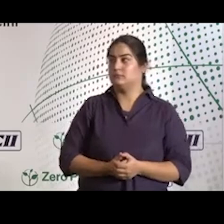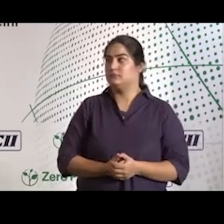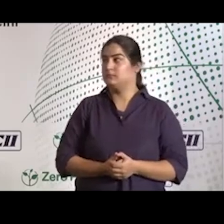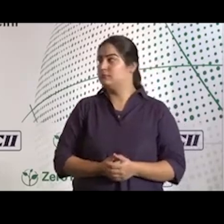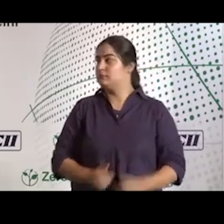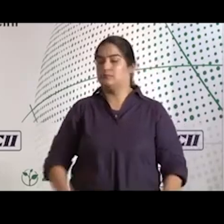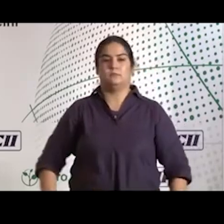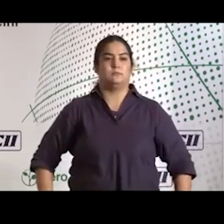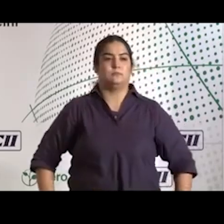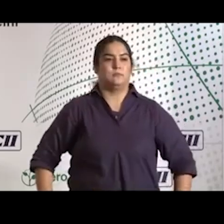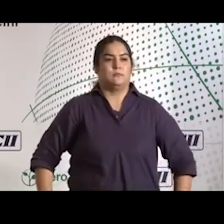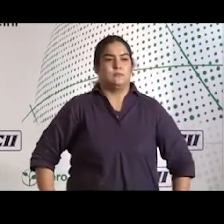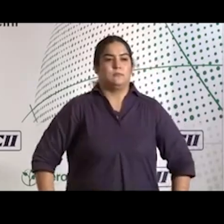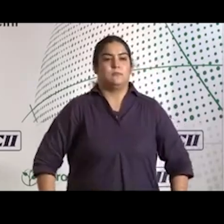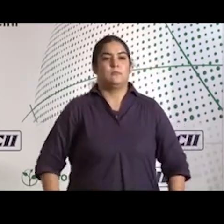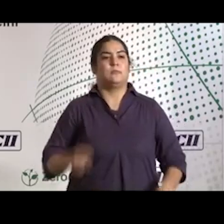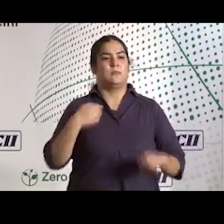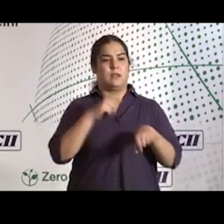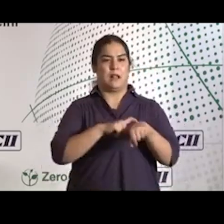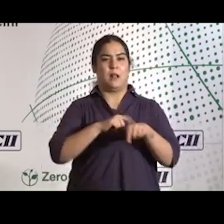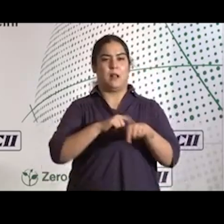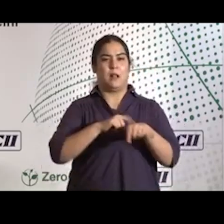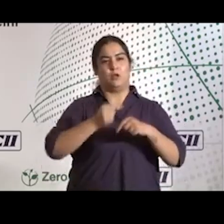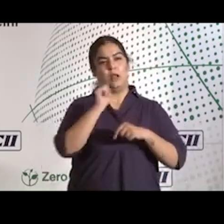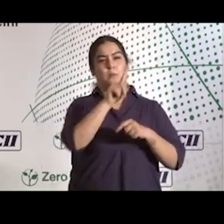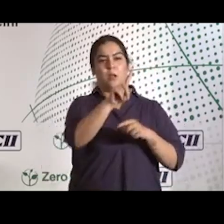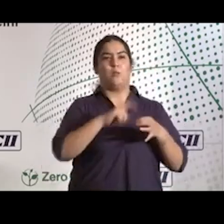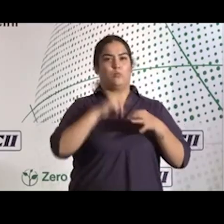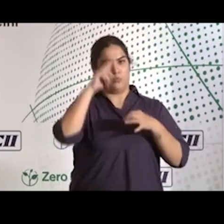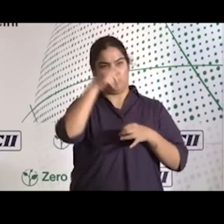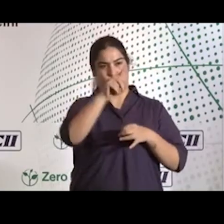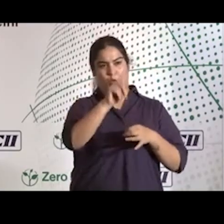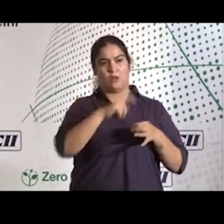I know that we overshot the time and we take one question,